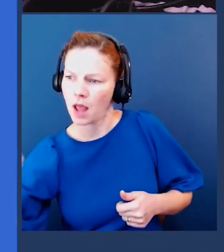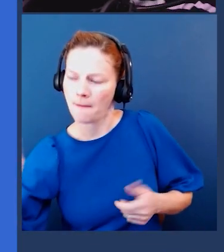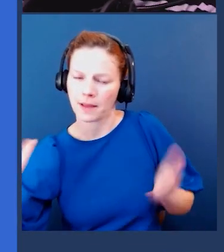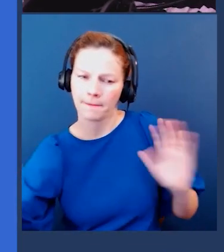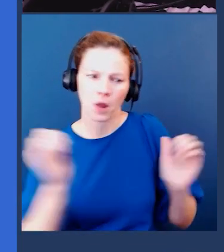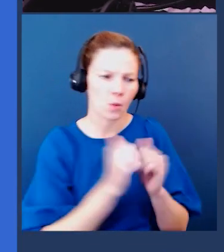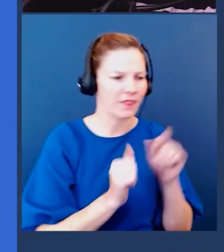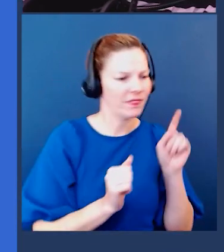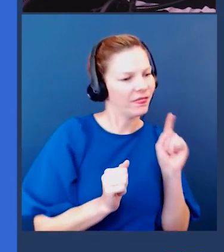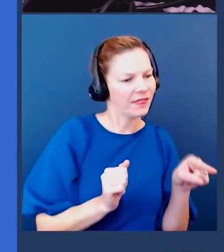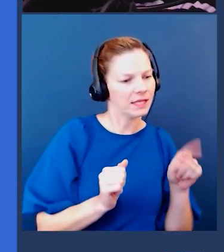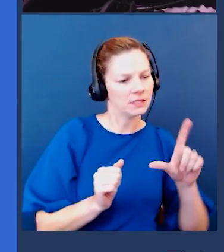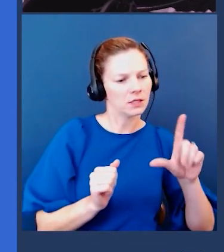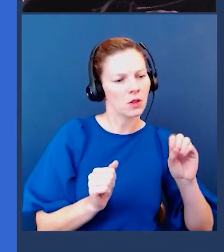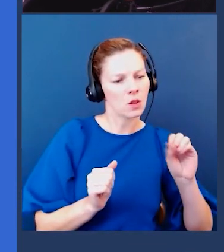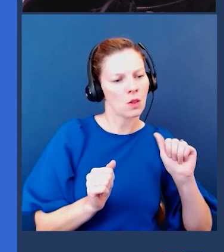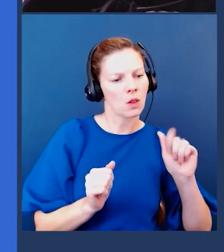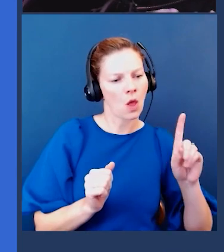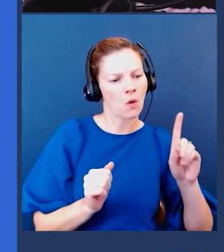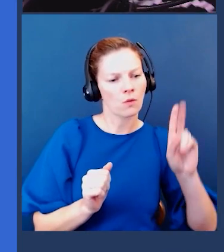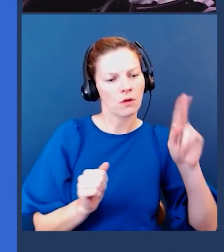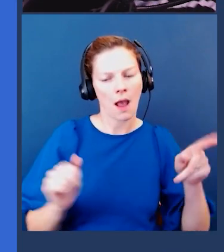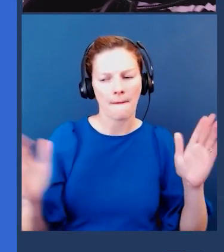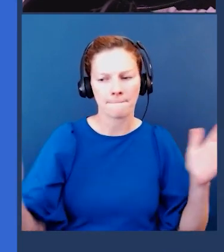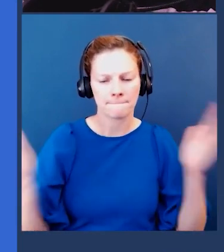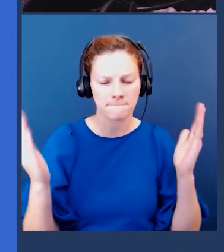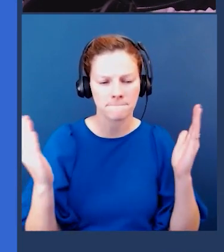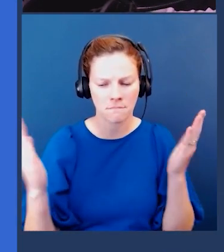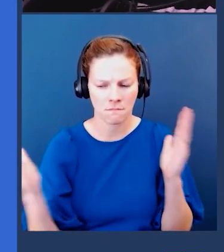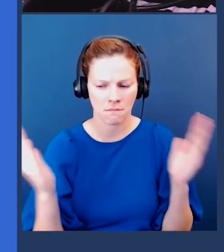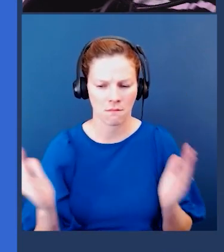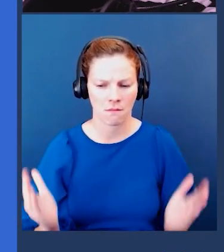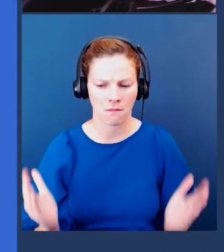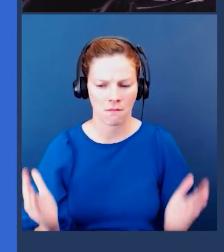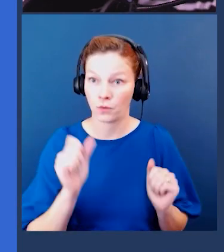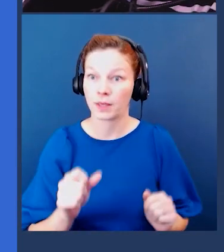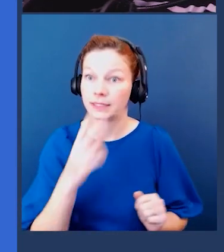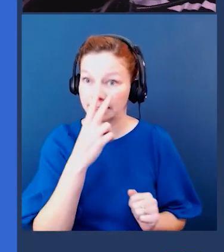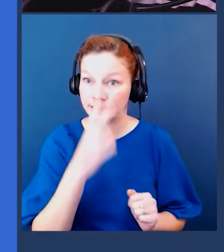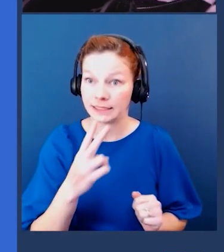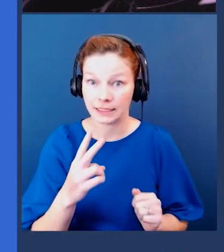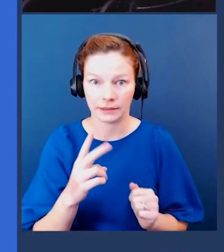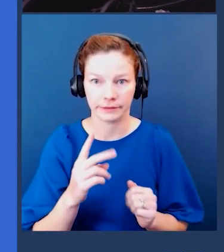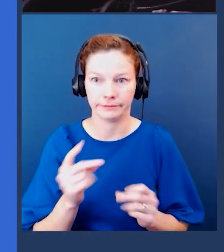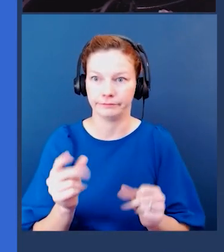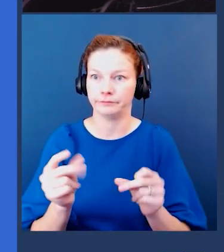time, you know, you're balancing challenge and balancing issue. And you know how it is in a competitive game,